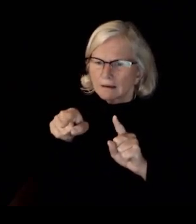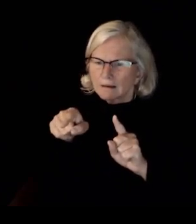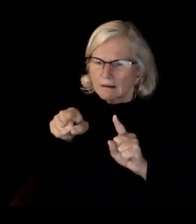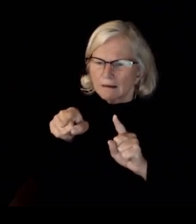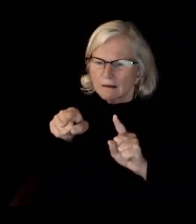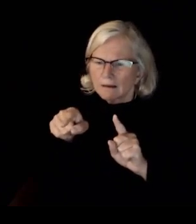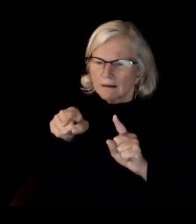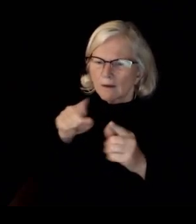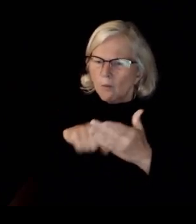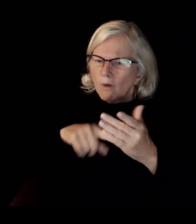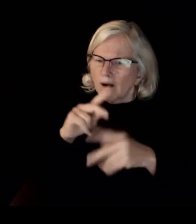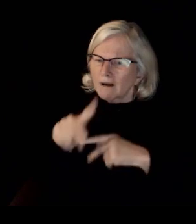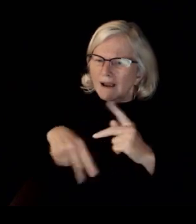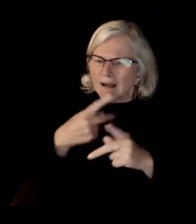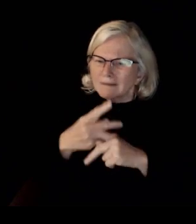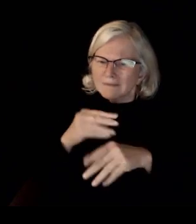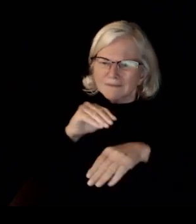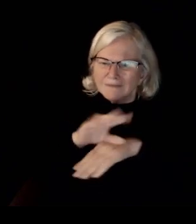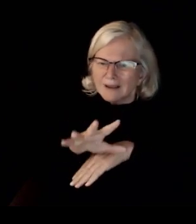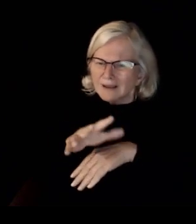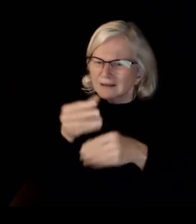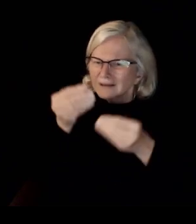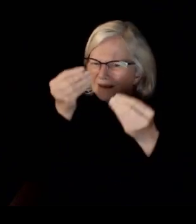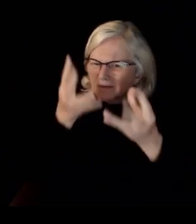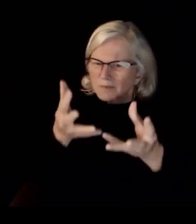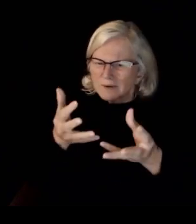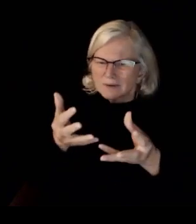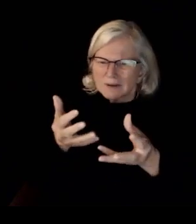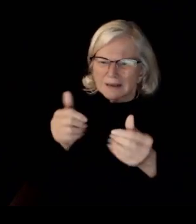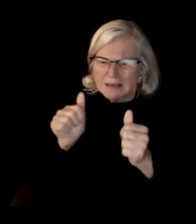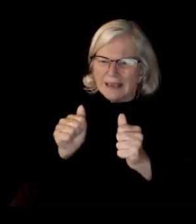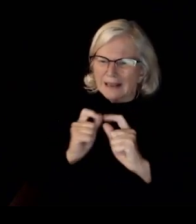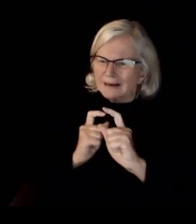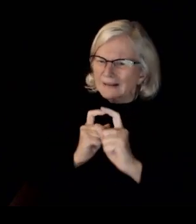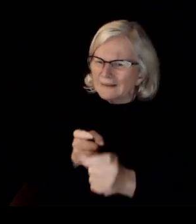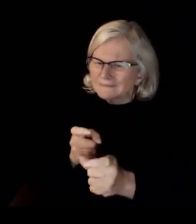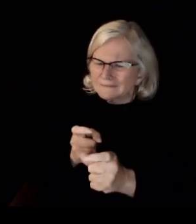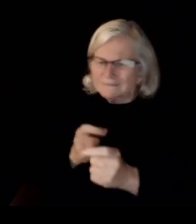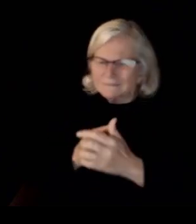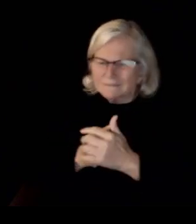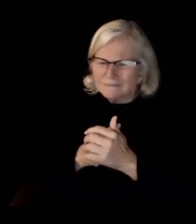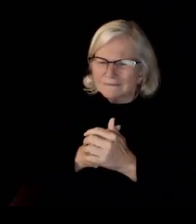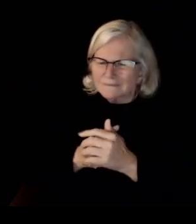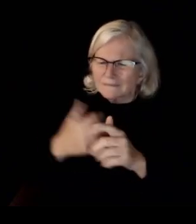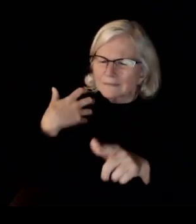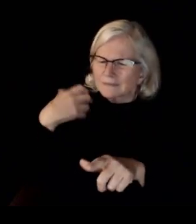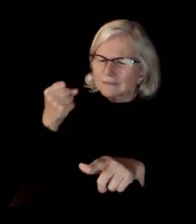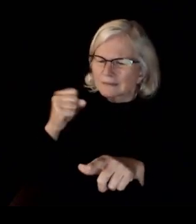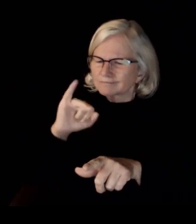Commissioner Malcolm: Well i'm going to let Kris add on here again but as we believe that